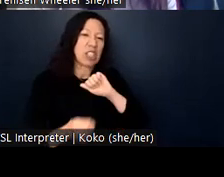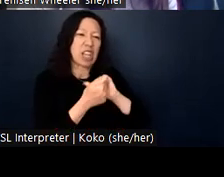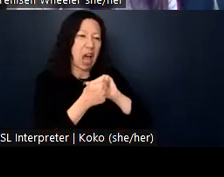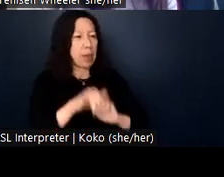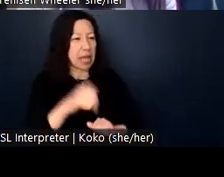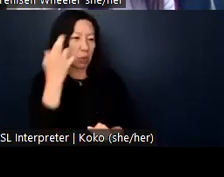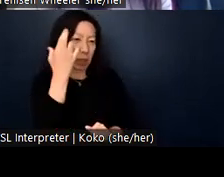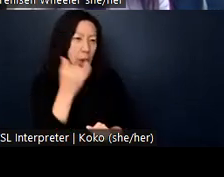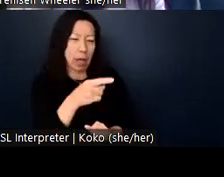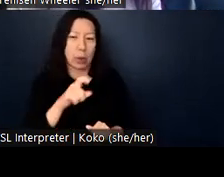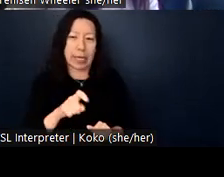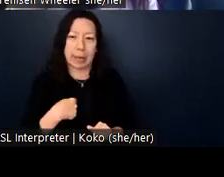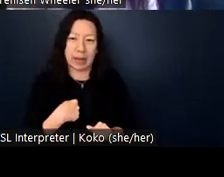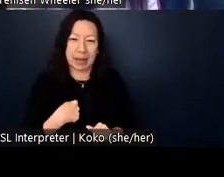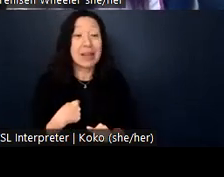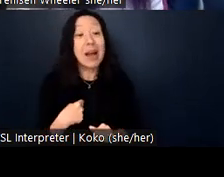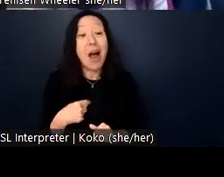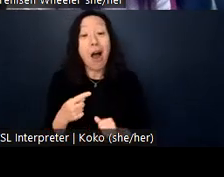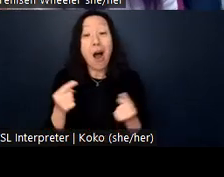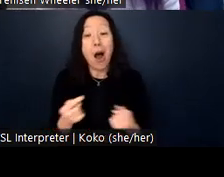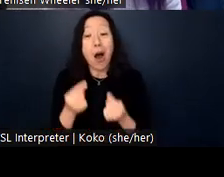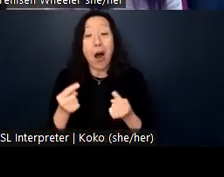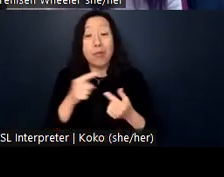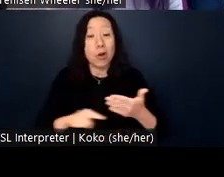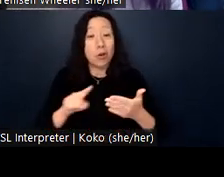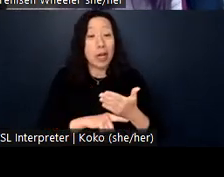harmful criticism is to degrade and diminish the survivors of the team.